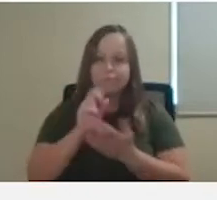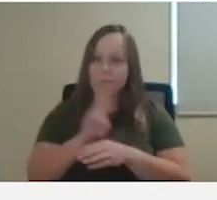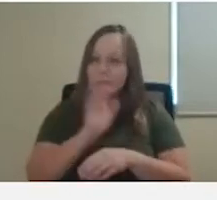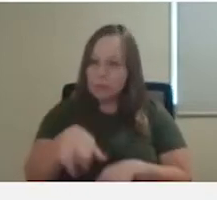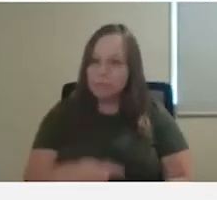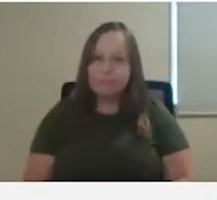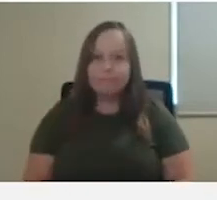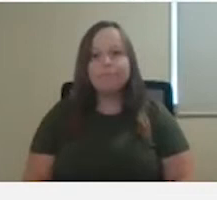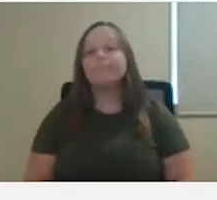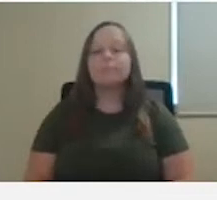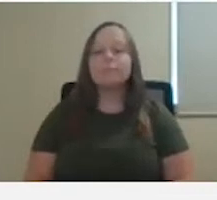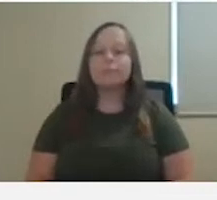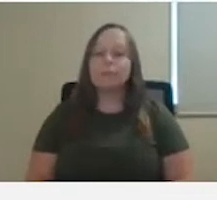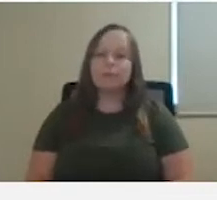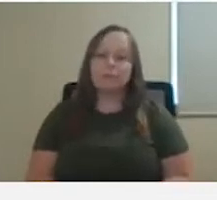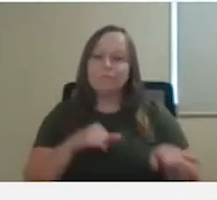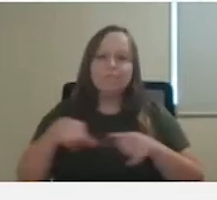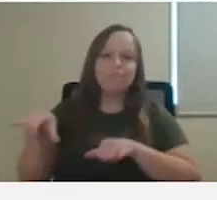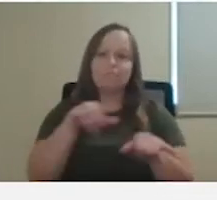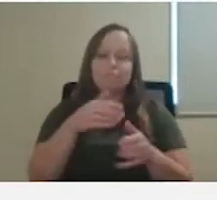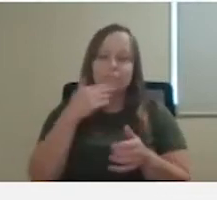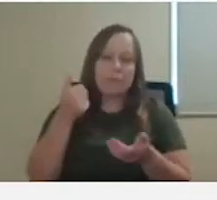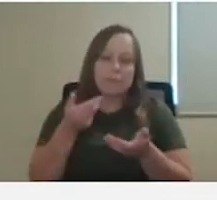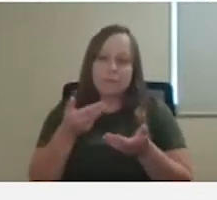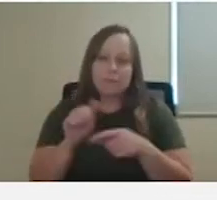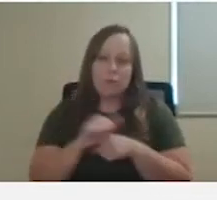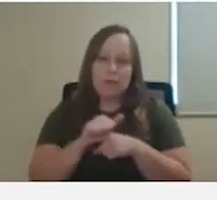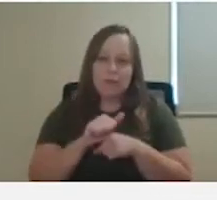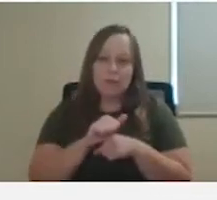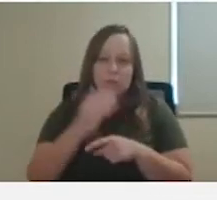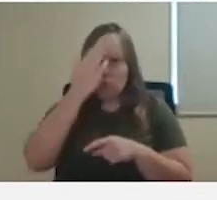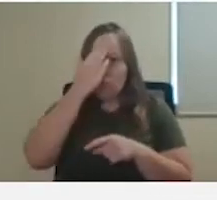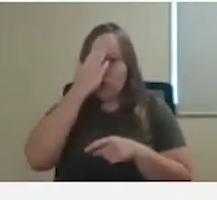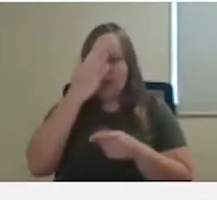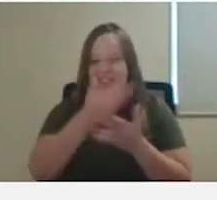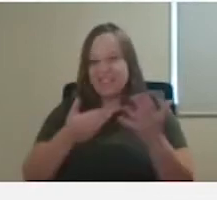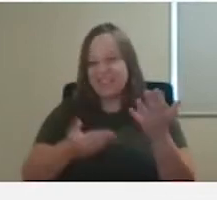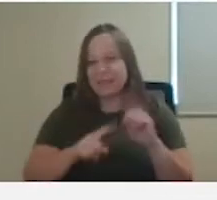Standard best practices-- again, we all are aware of these things, however many months